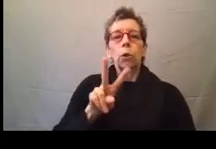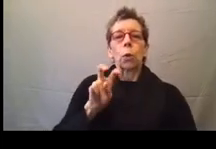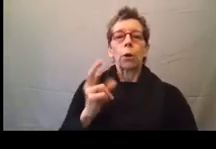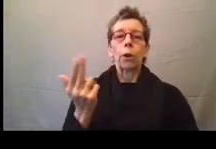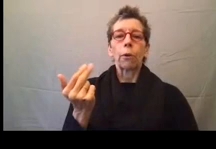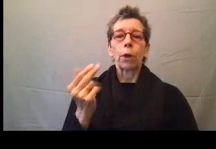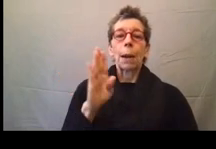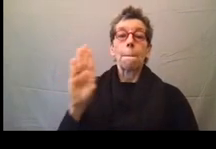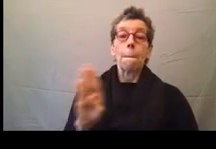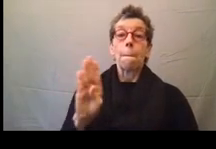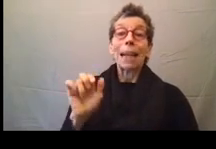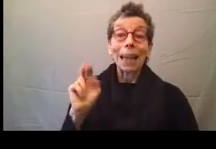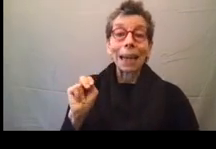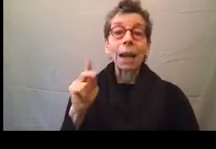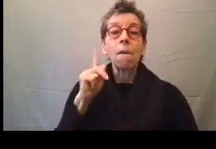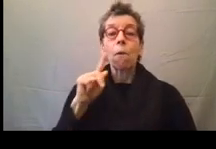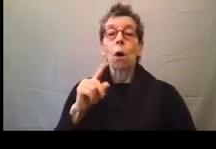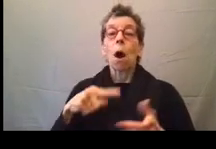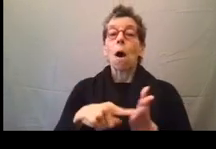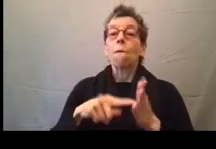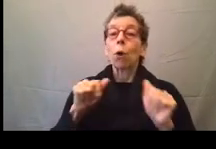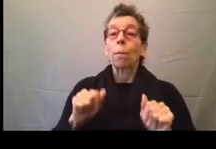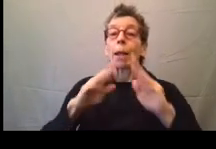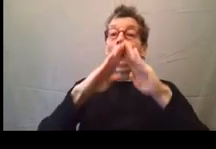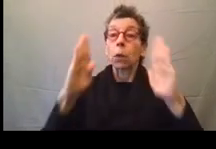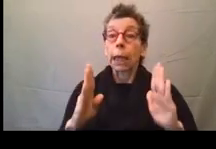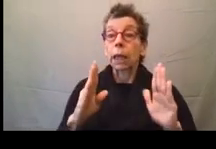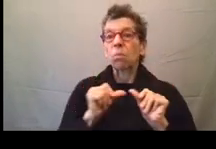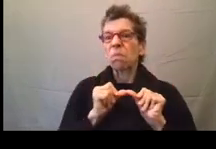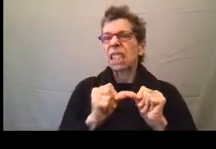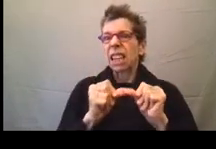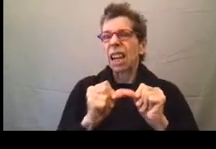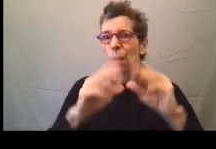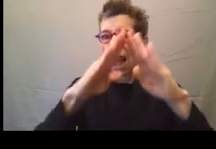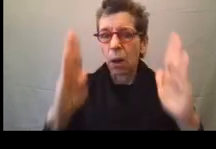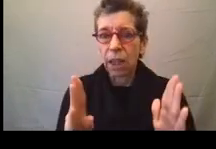for affordable, sustainable housing, including building more than a million affordable and